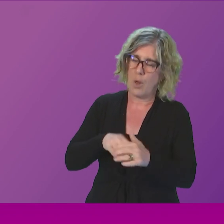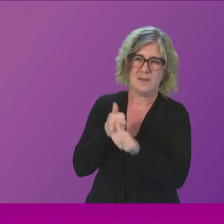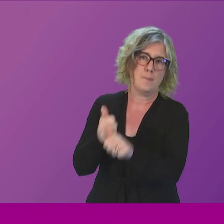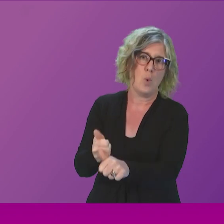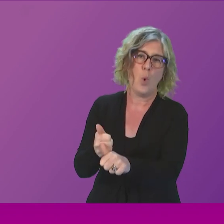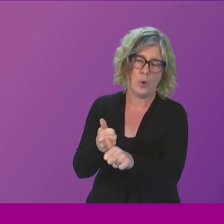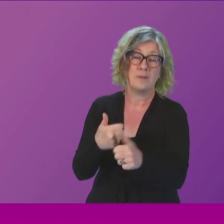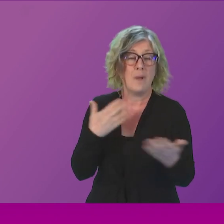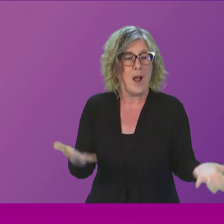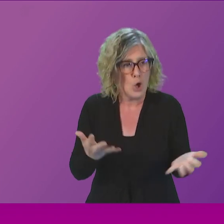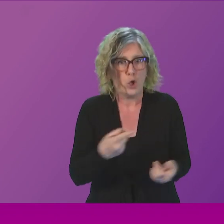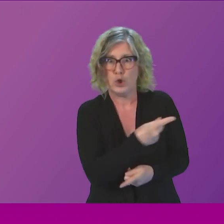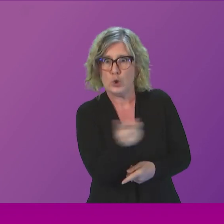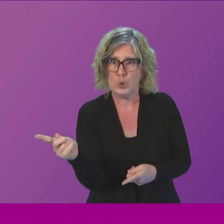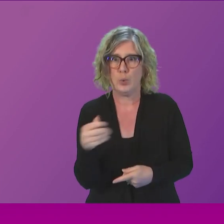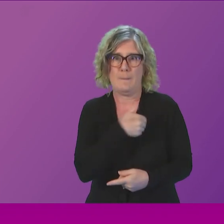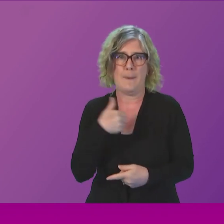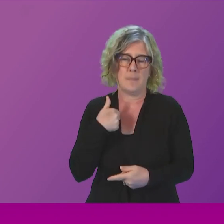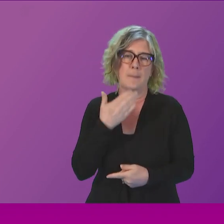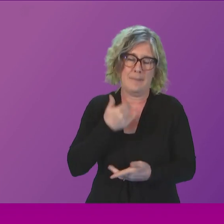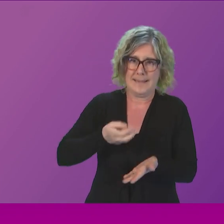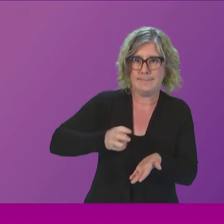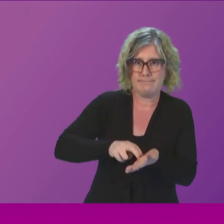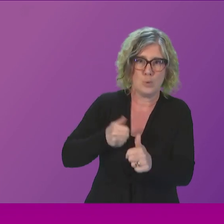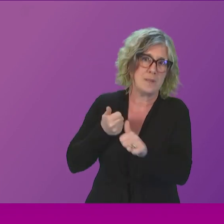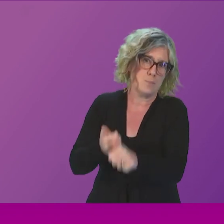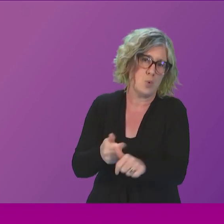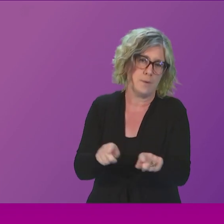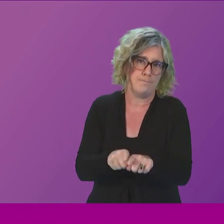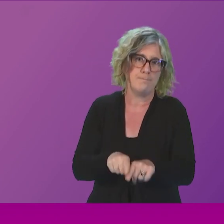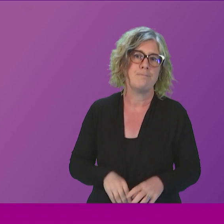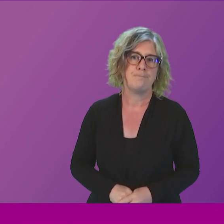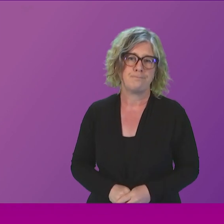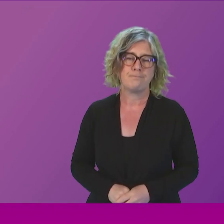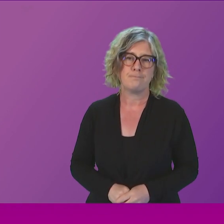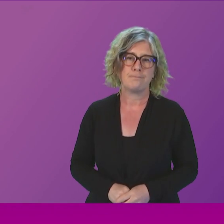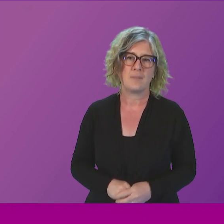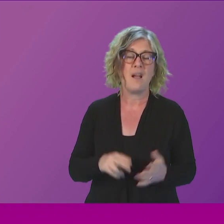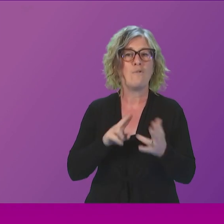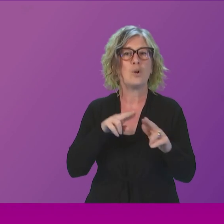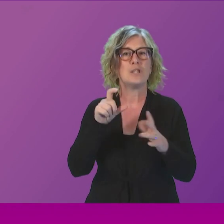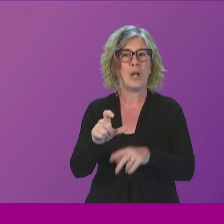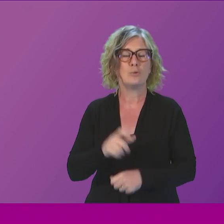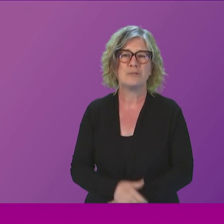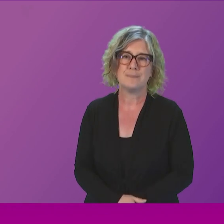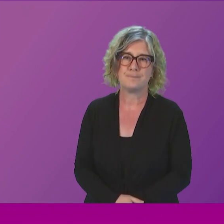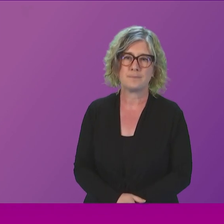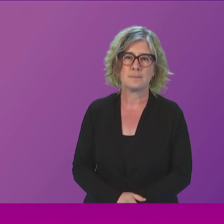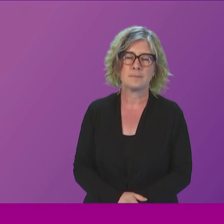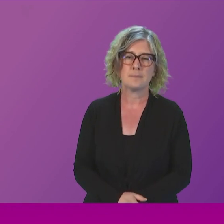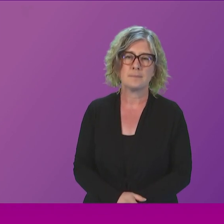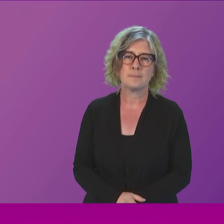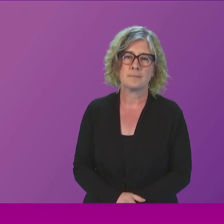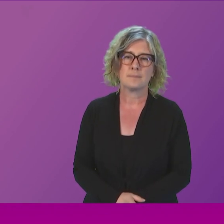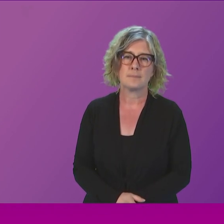I urge members across the chamber to back her proposals.